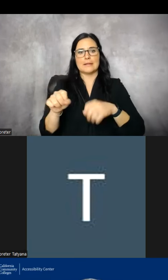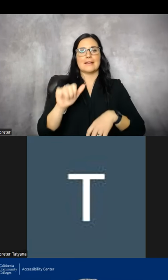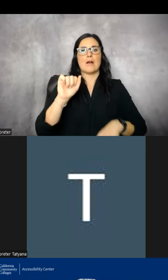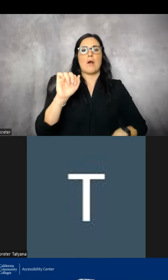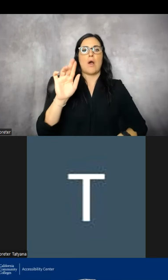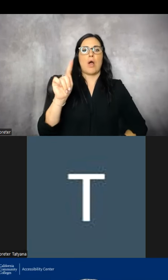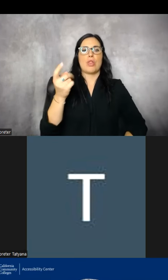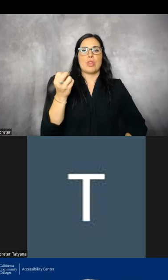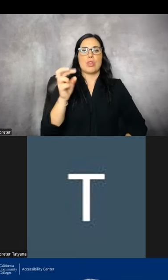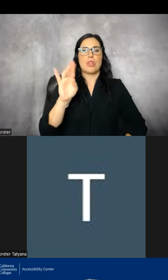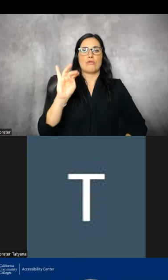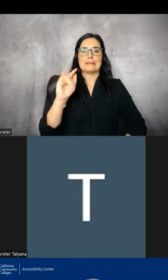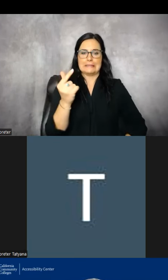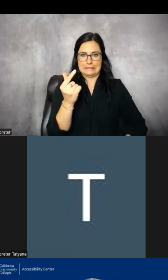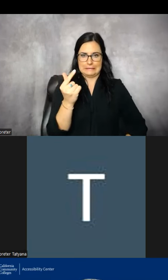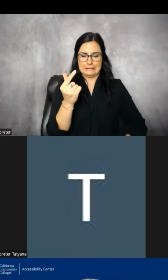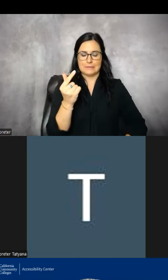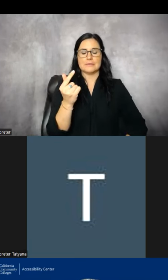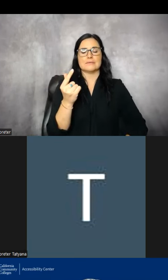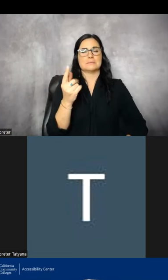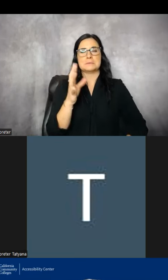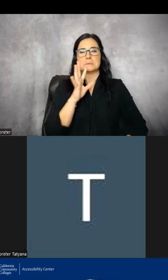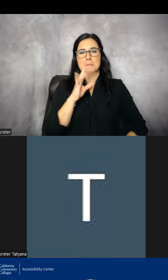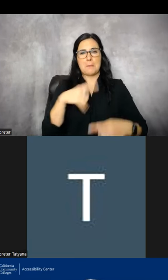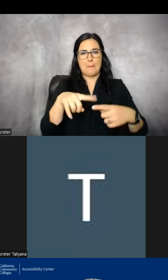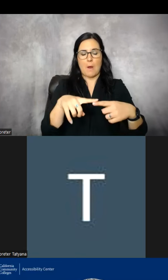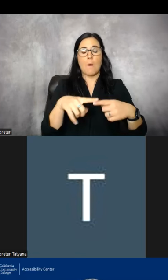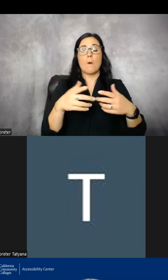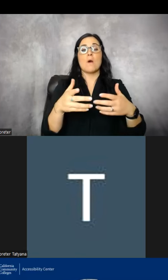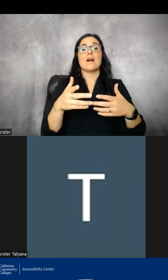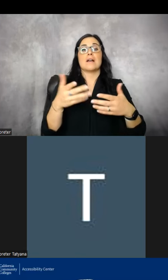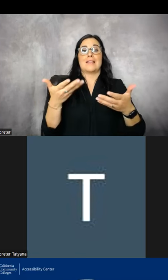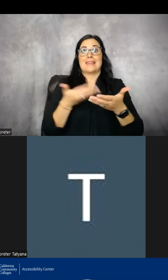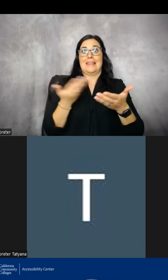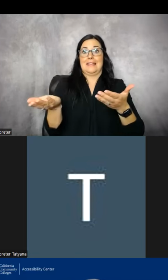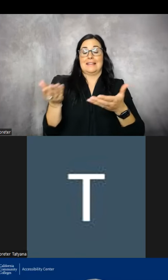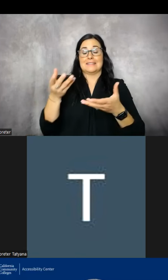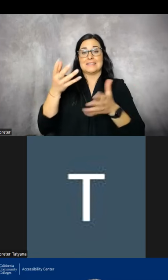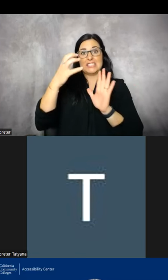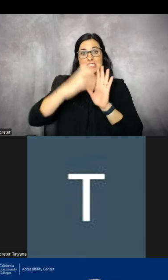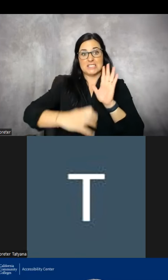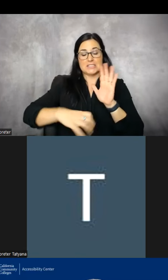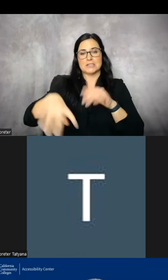Authoring is about how content, whether it's a document or software is created.